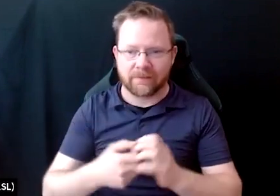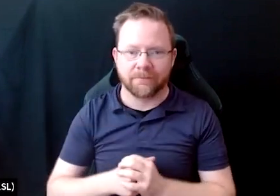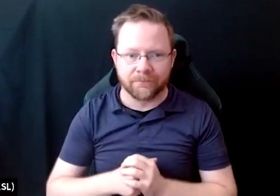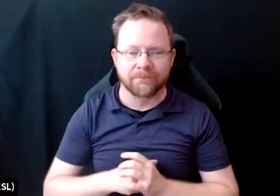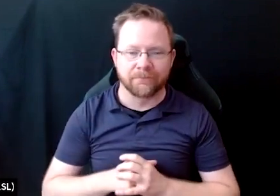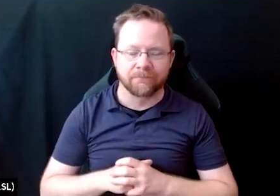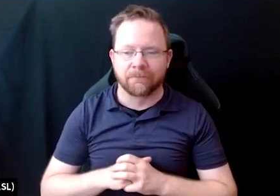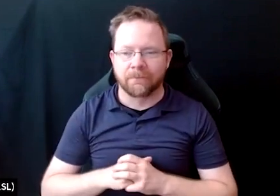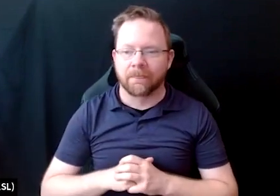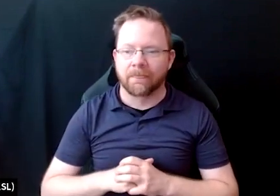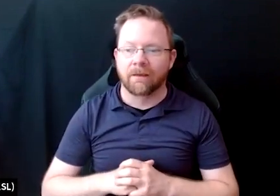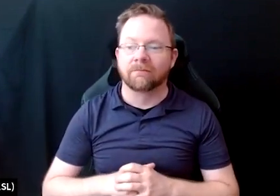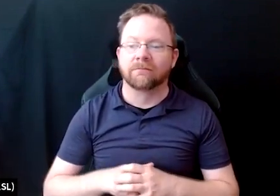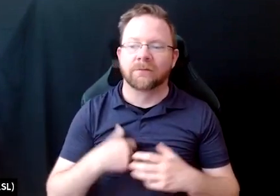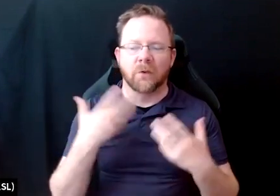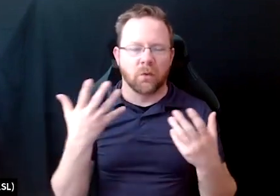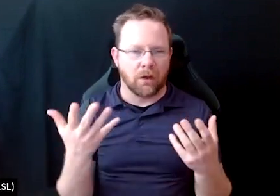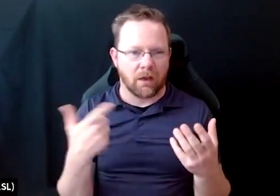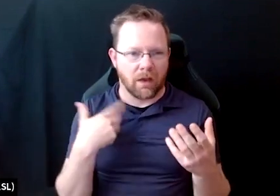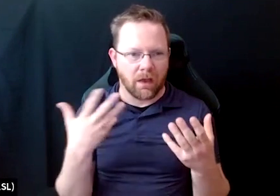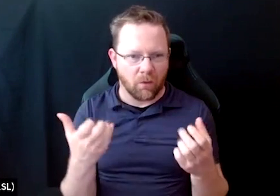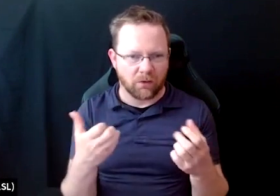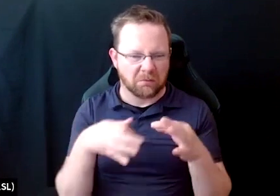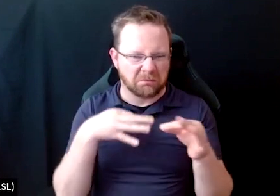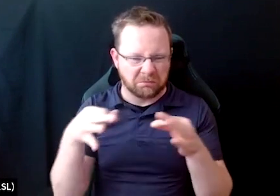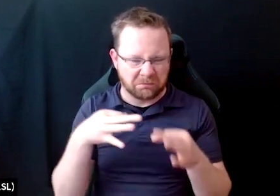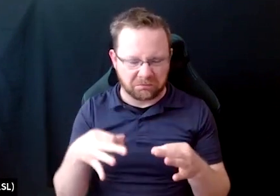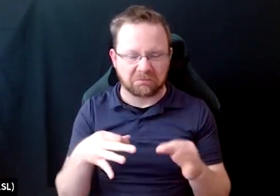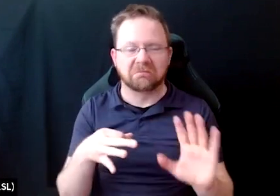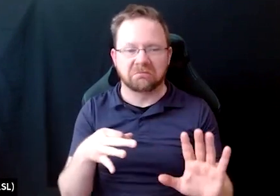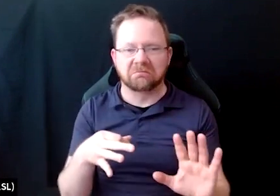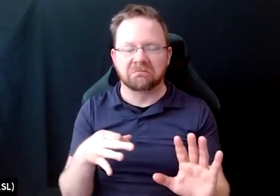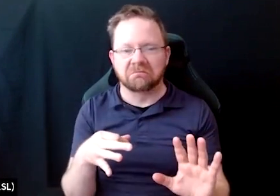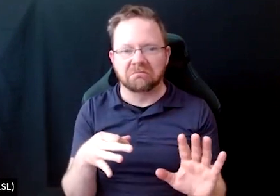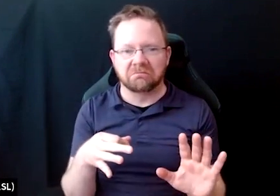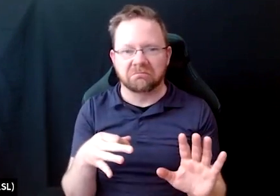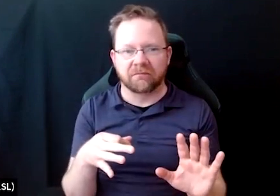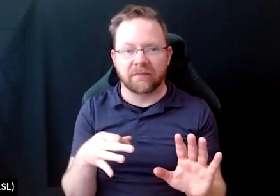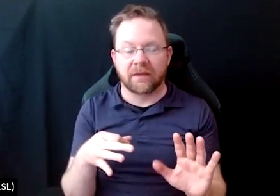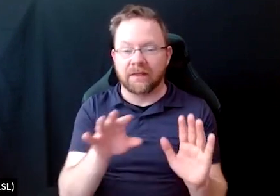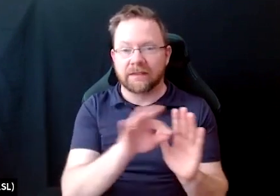I want to talk about a little bit about the selection criteria.